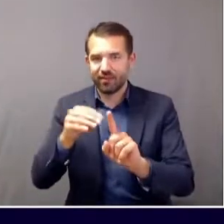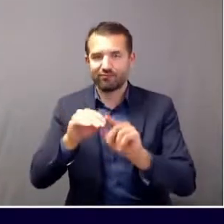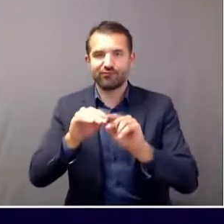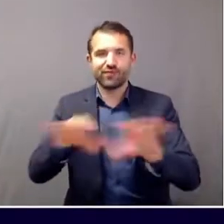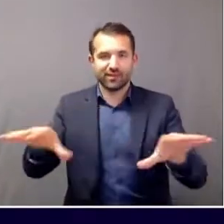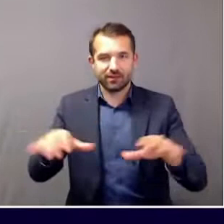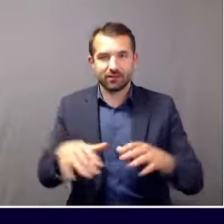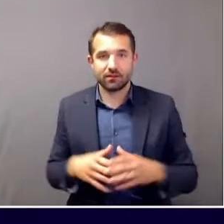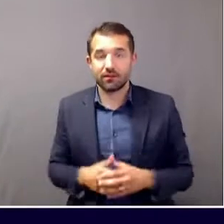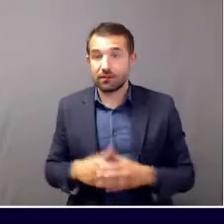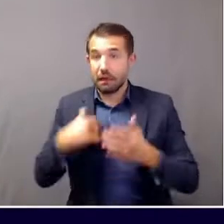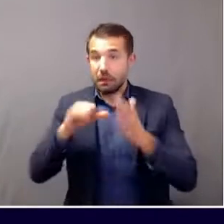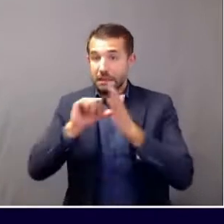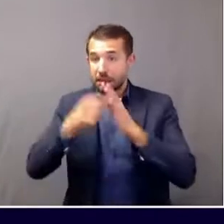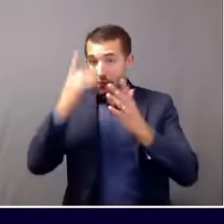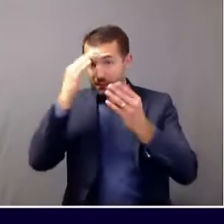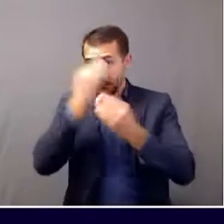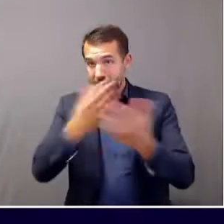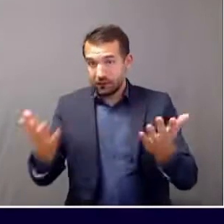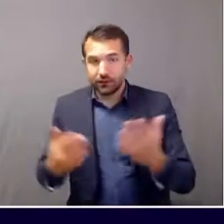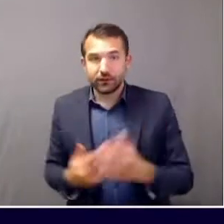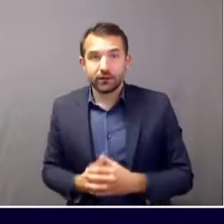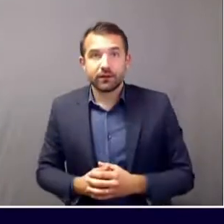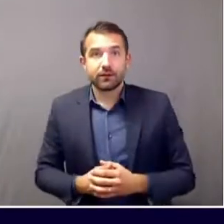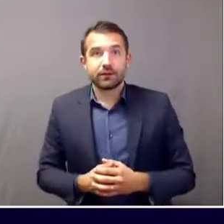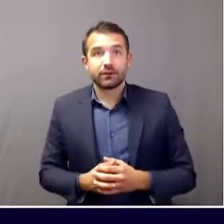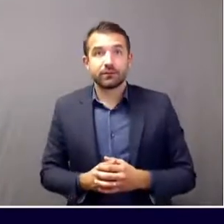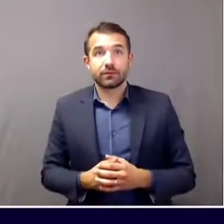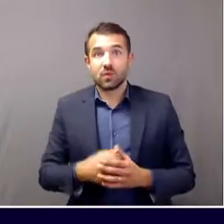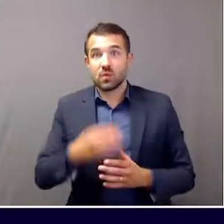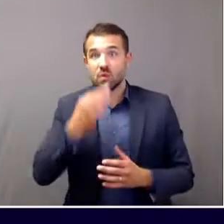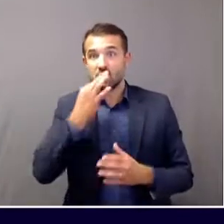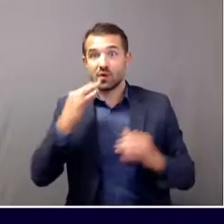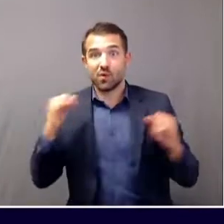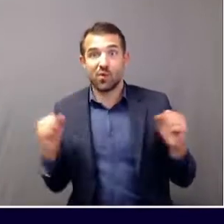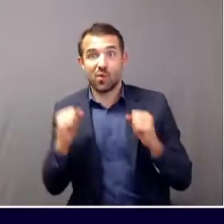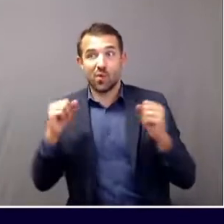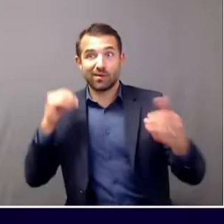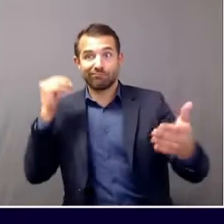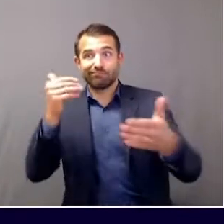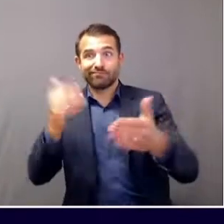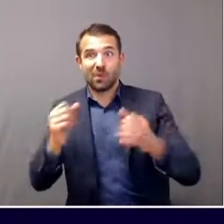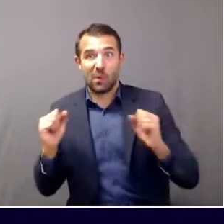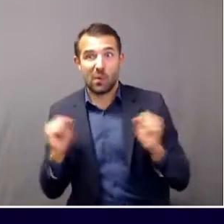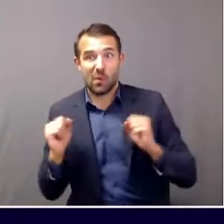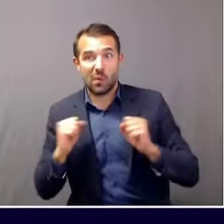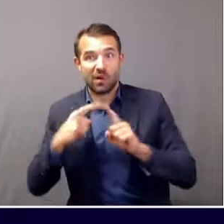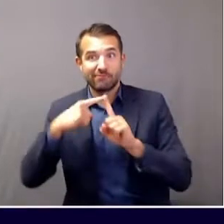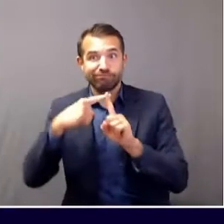gathering indoors as we get into